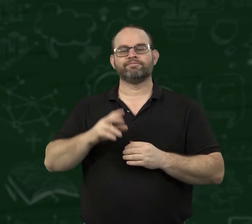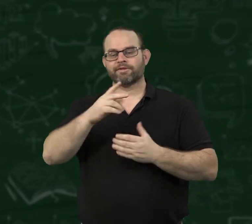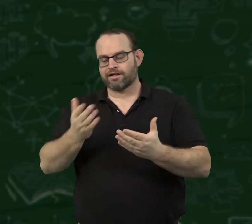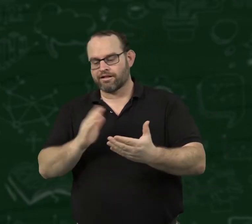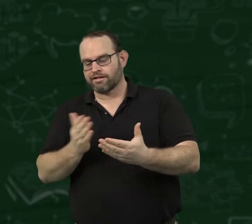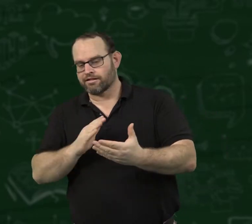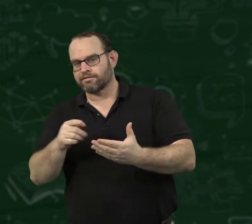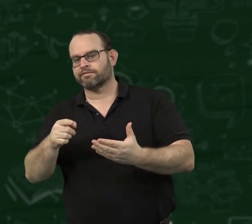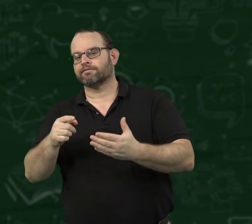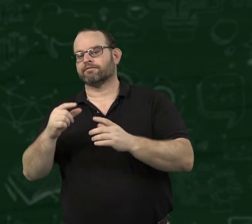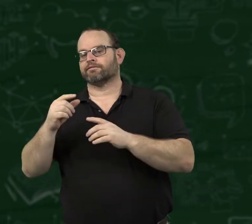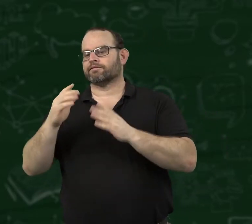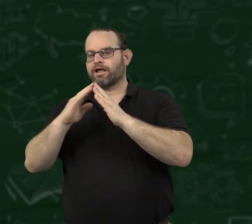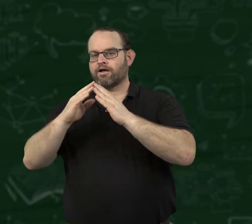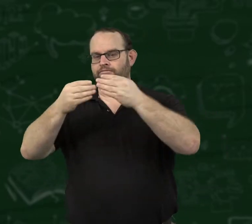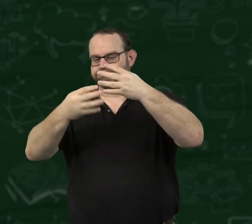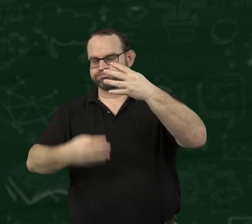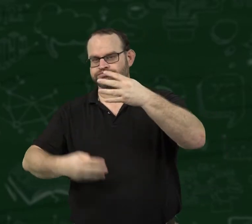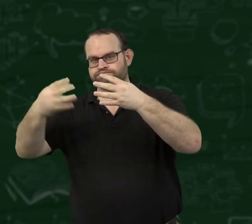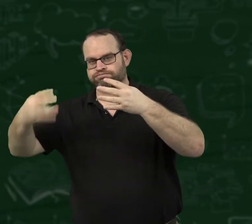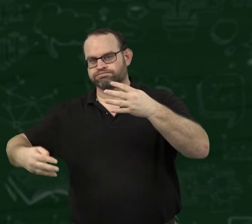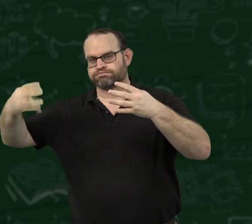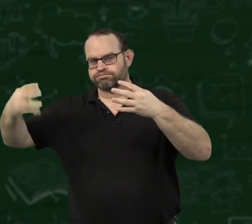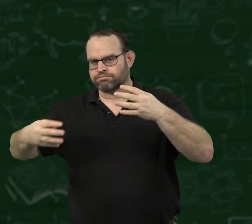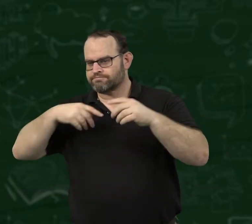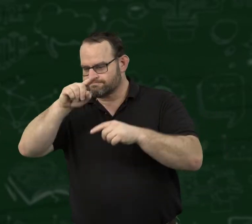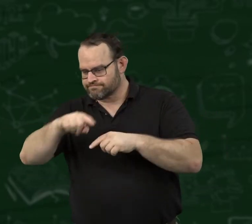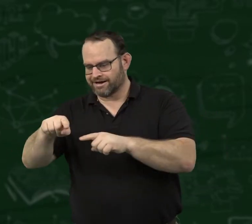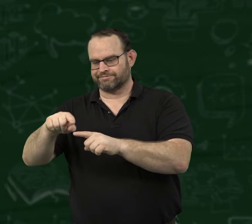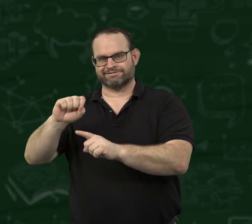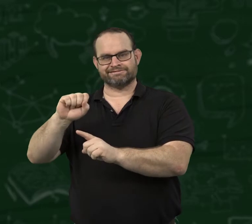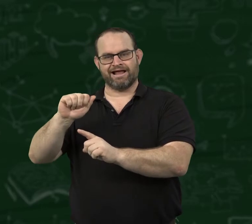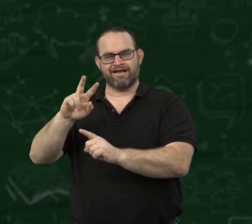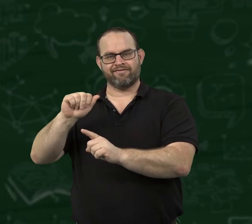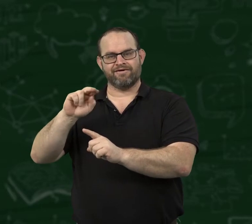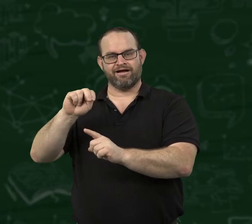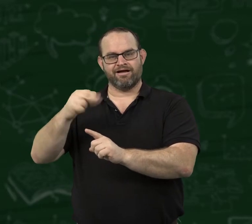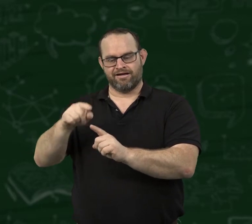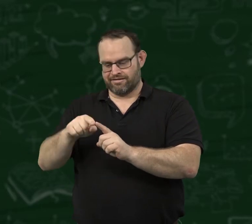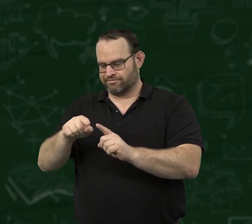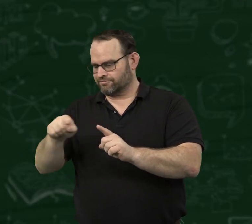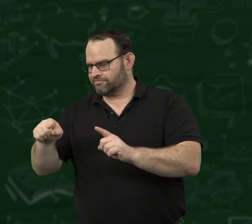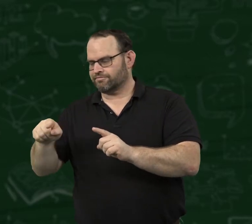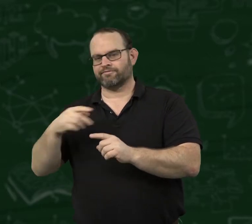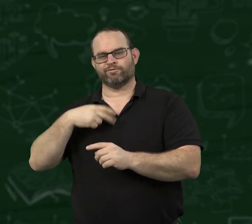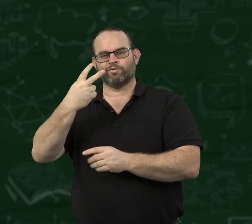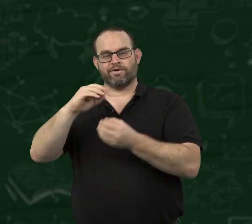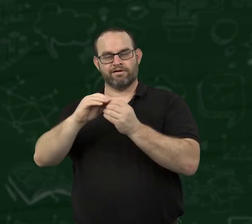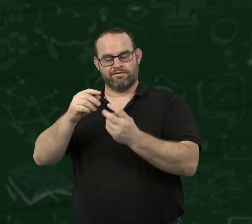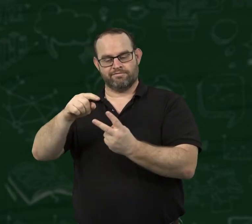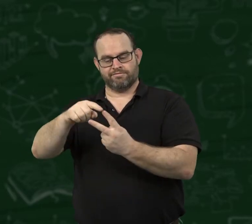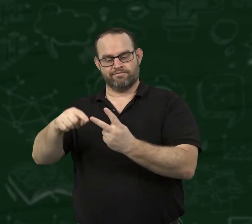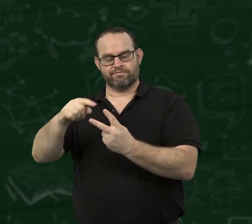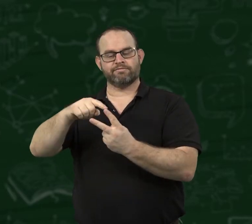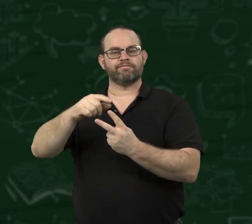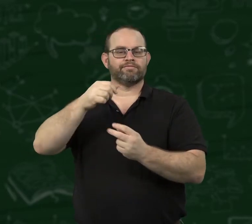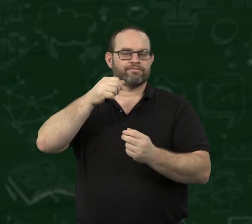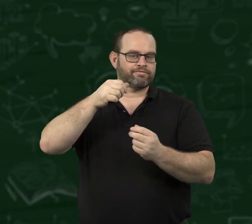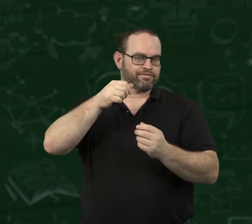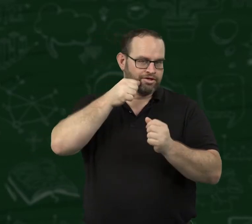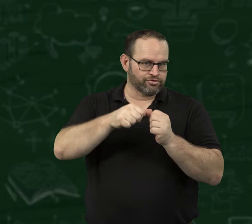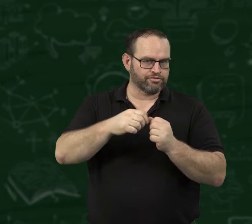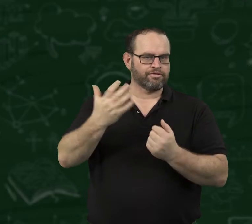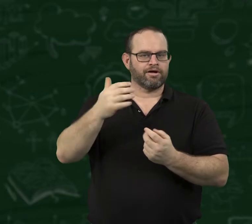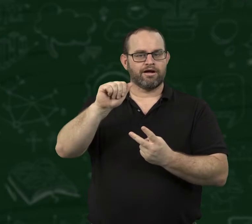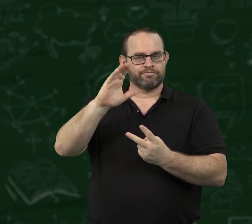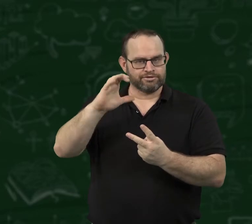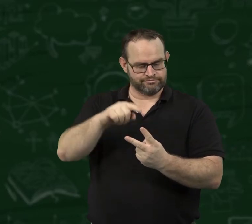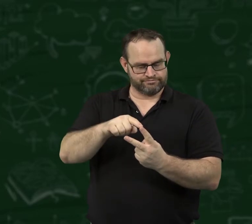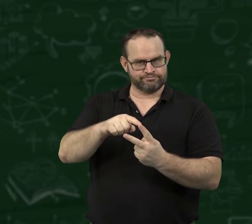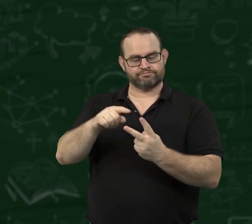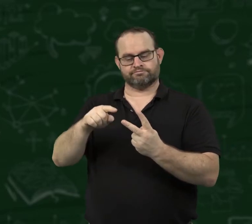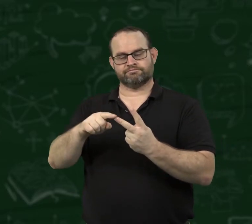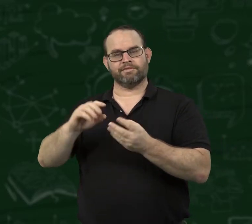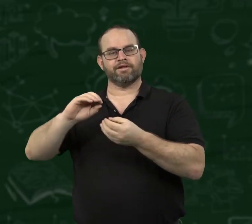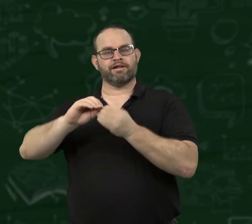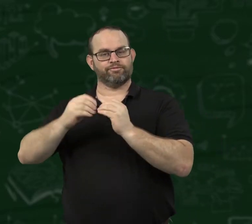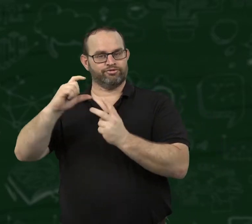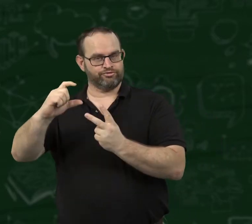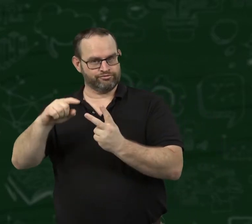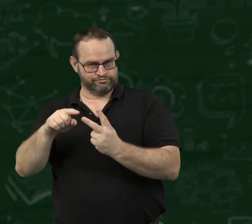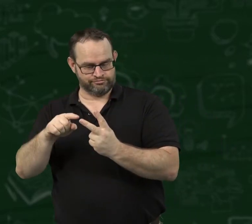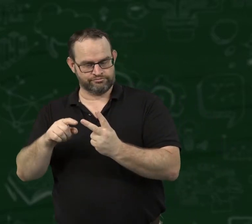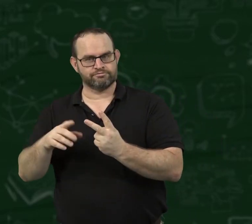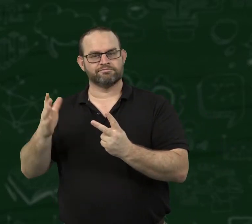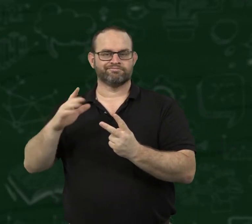Locate Savannah in the index and find the corresponding letter and number.